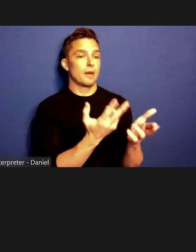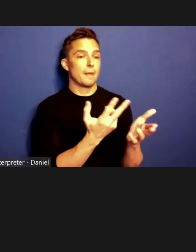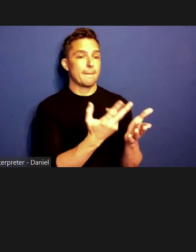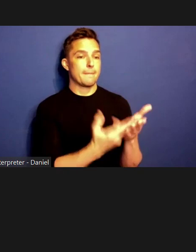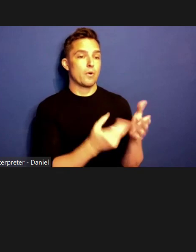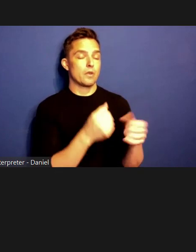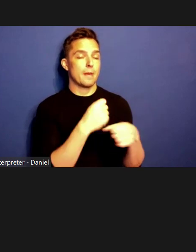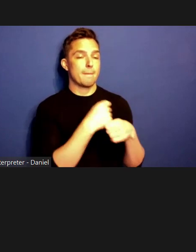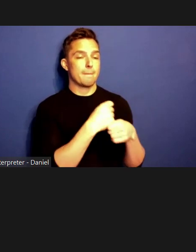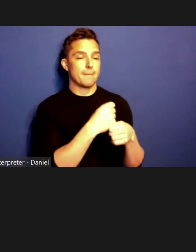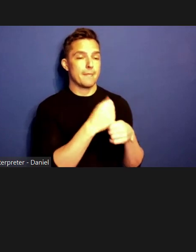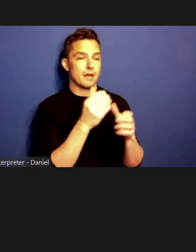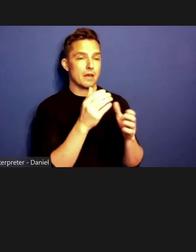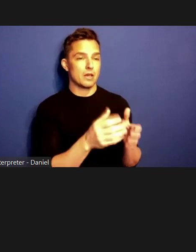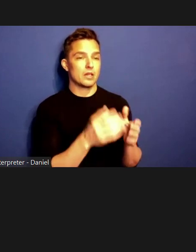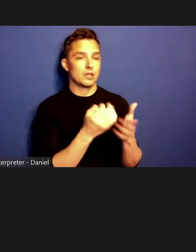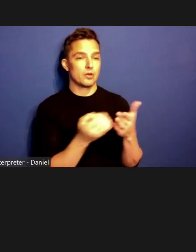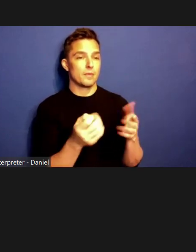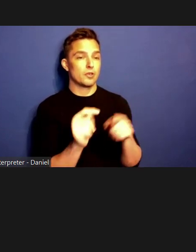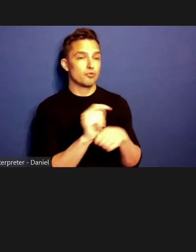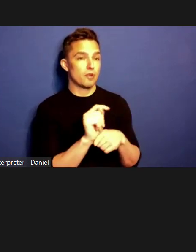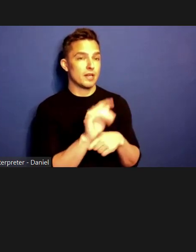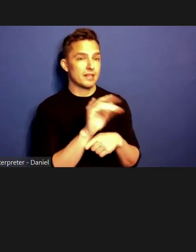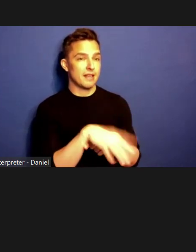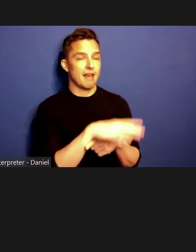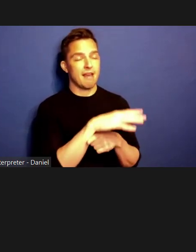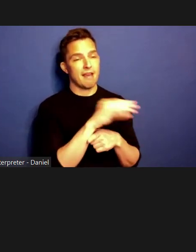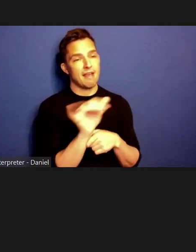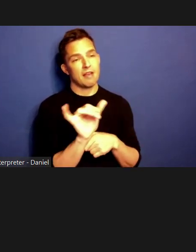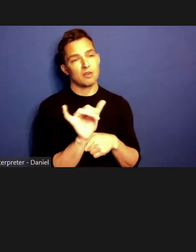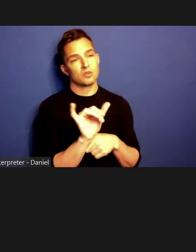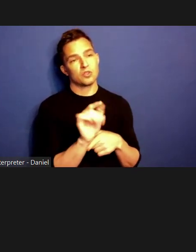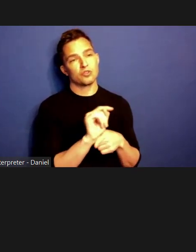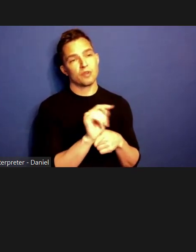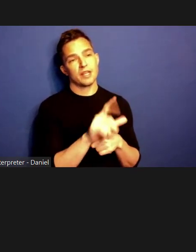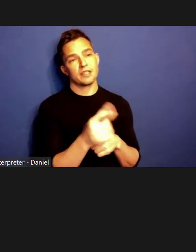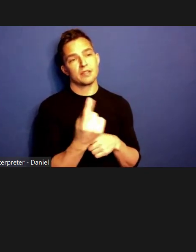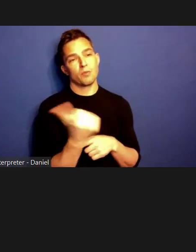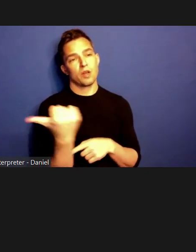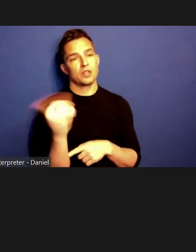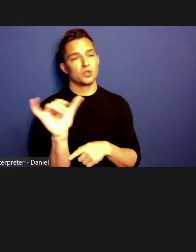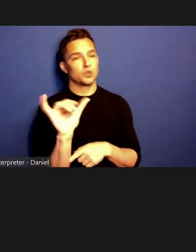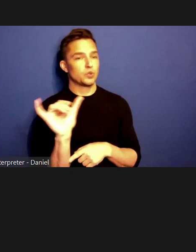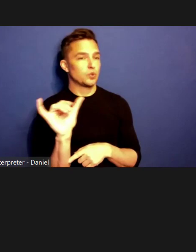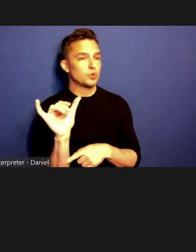manufacturer's equipment training and getting trained elsewhere?